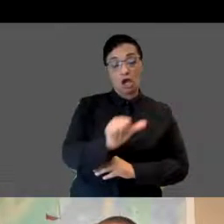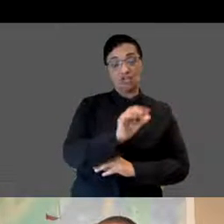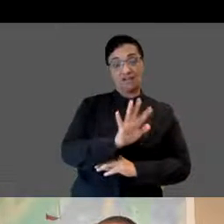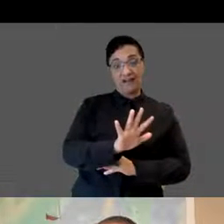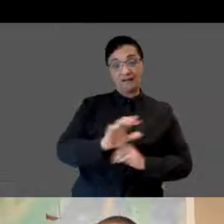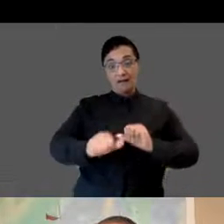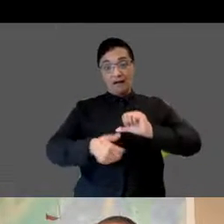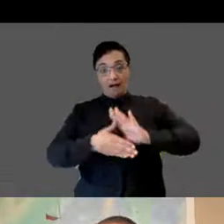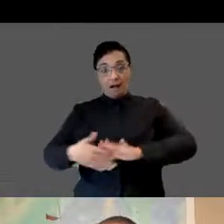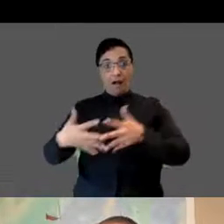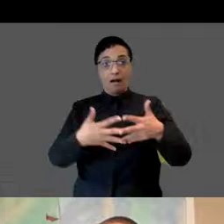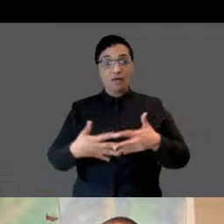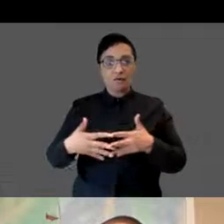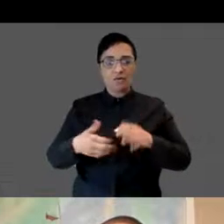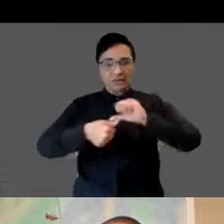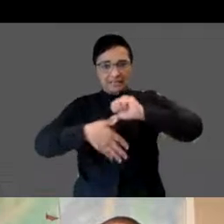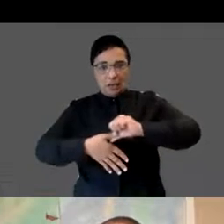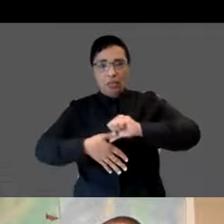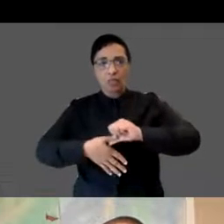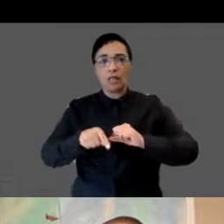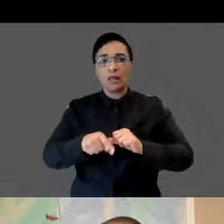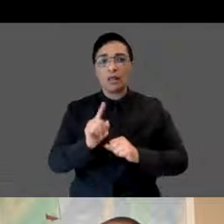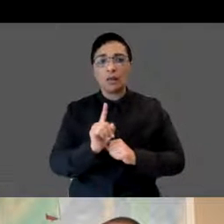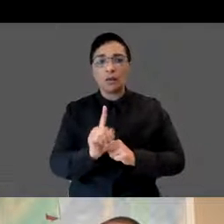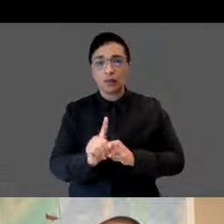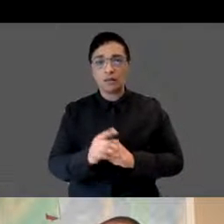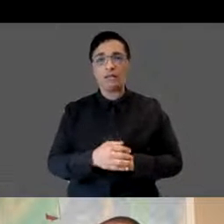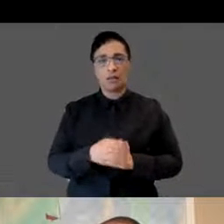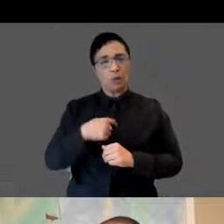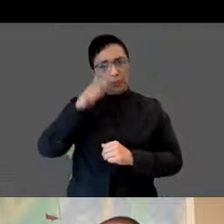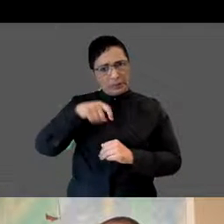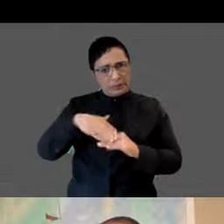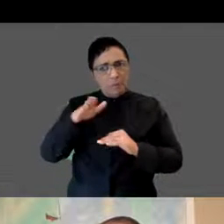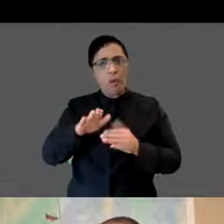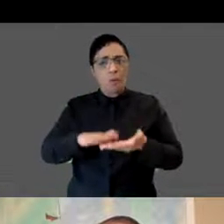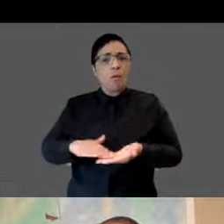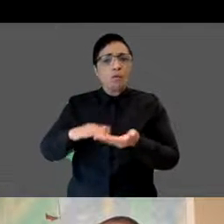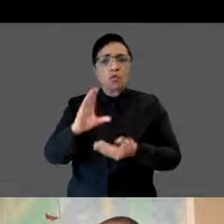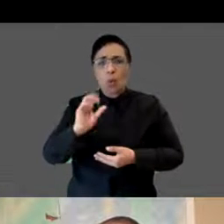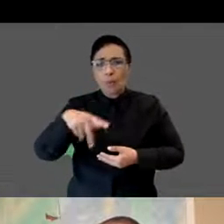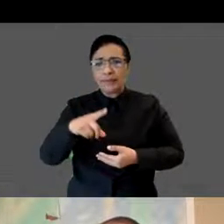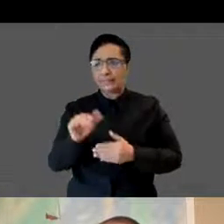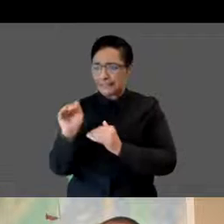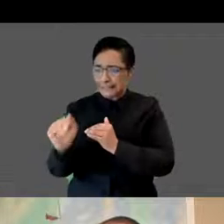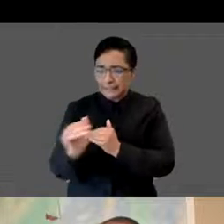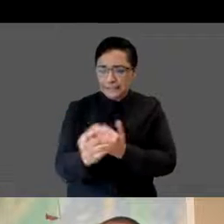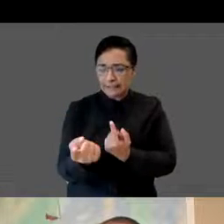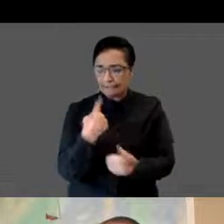We know it's a limitation. We needed a lot more organizations to answer, but it still gave us some really interesting